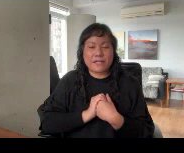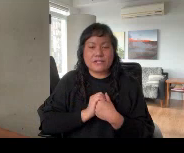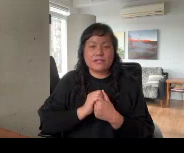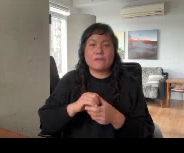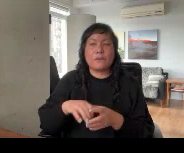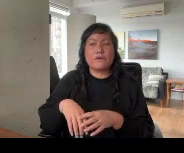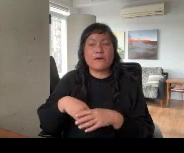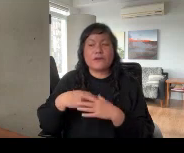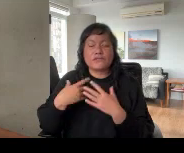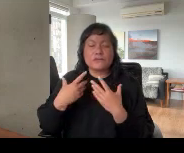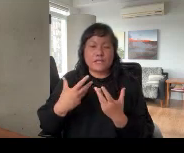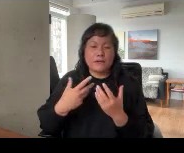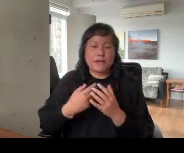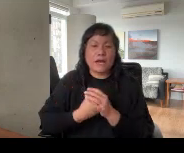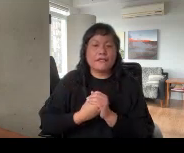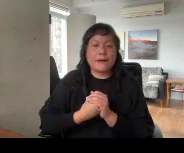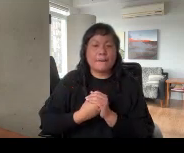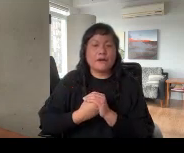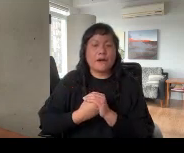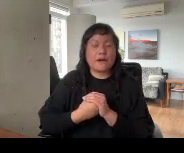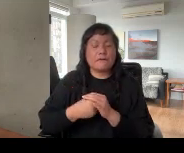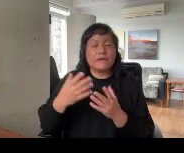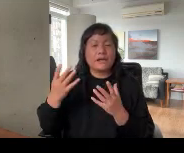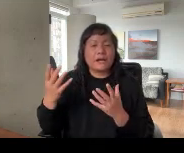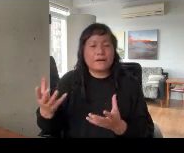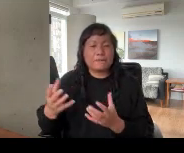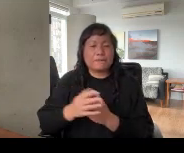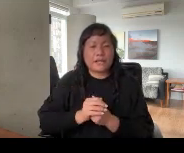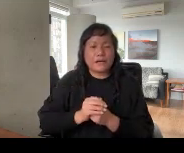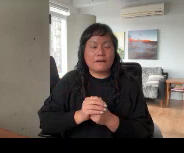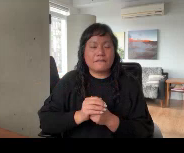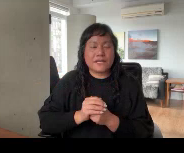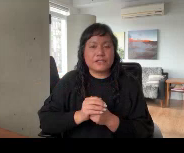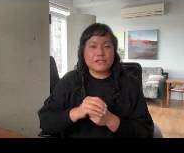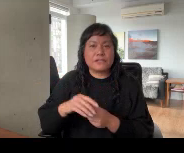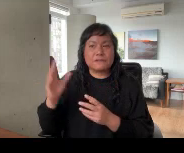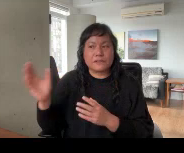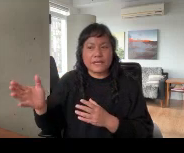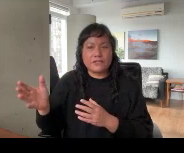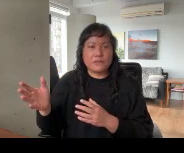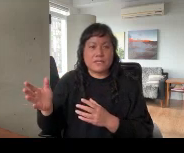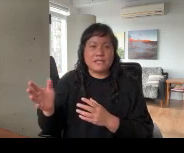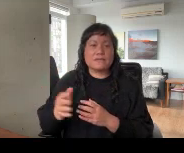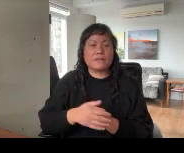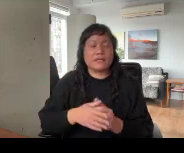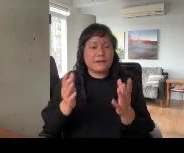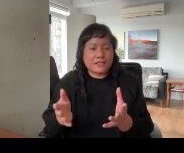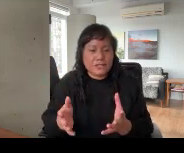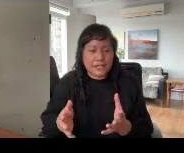of last year. But we've also done a number of sessions related to accessibility. And I think